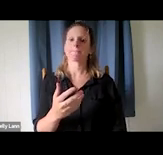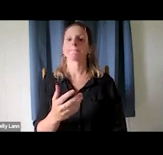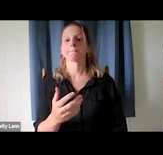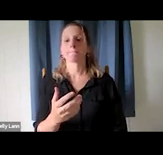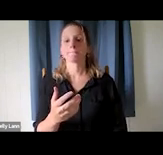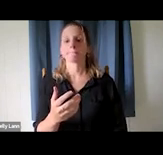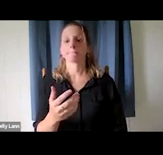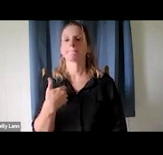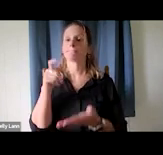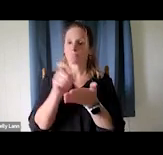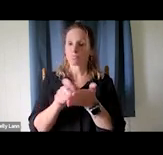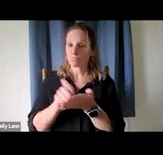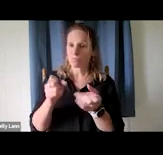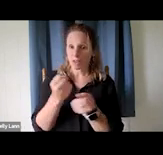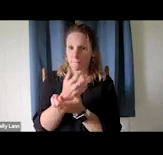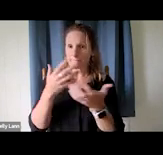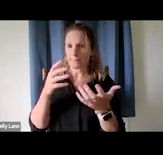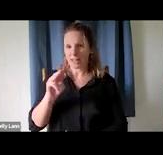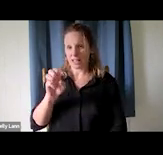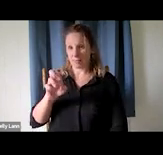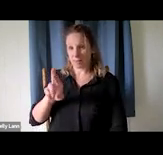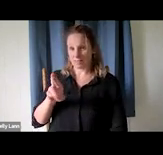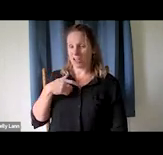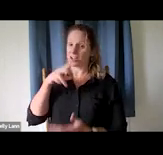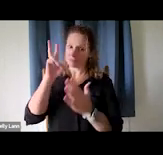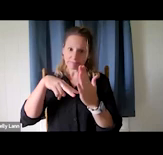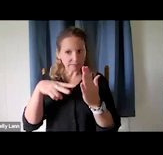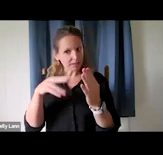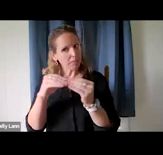I have written a lot of MSRs, I have read far more MSRs,